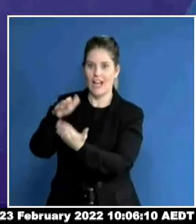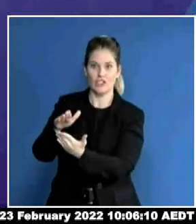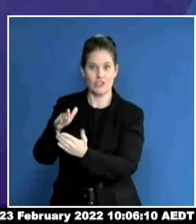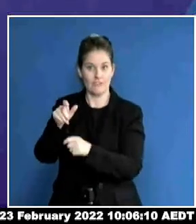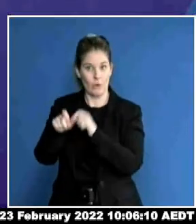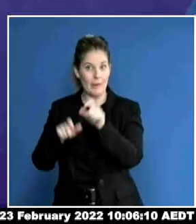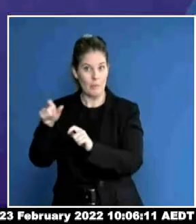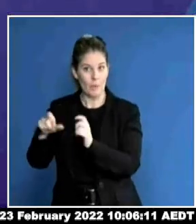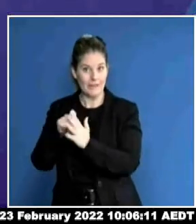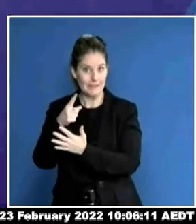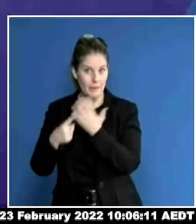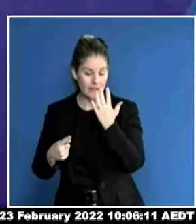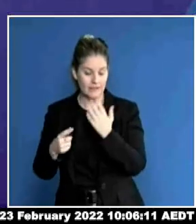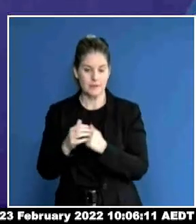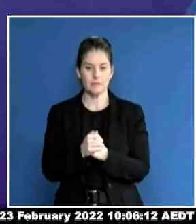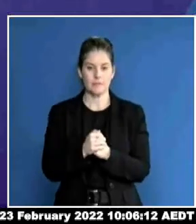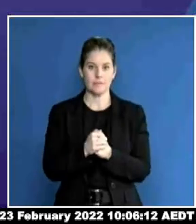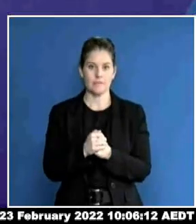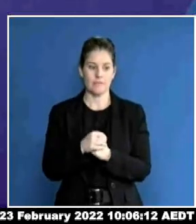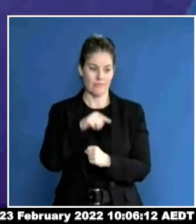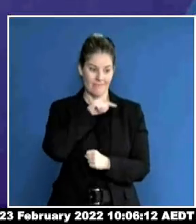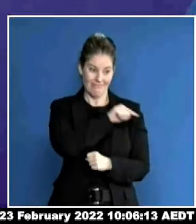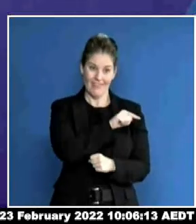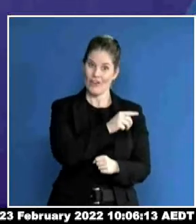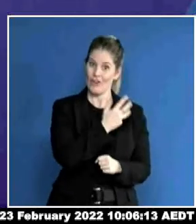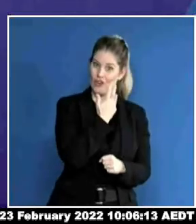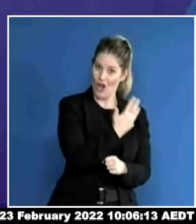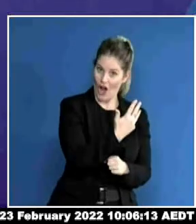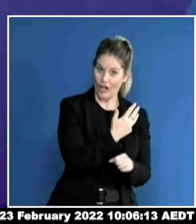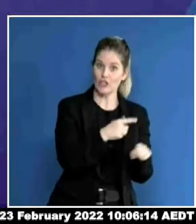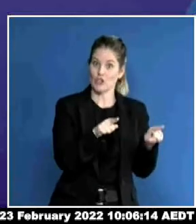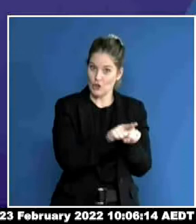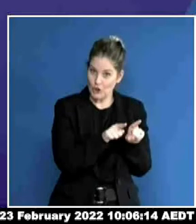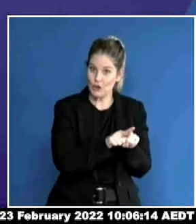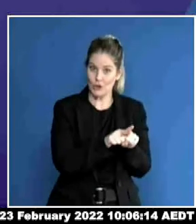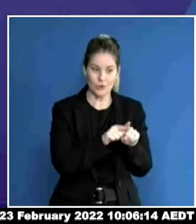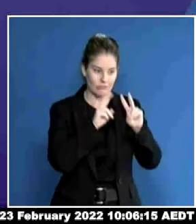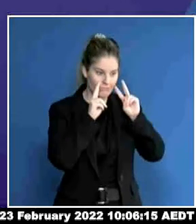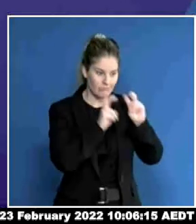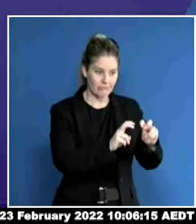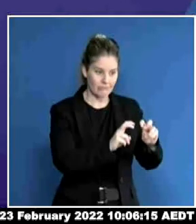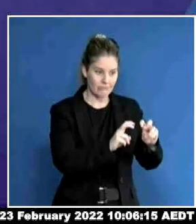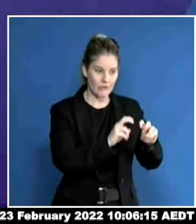people with disability who engaged with Disability Employment Service providers.